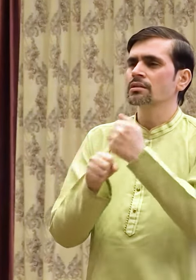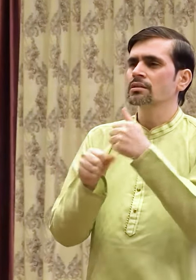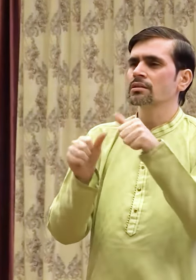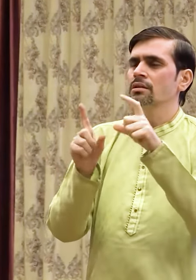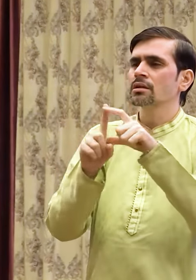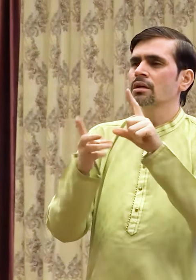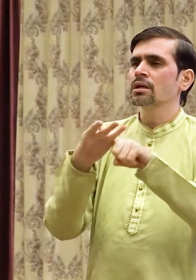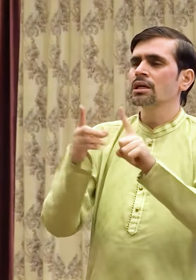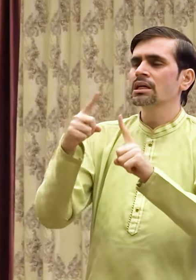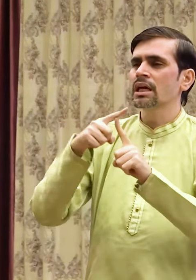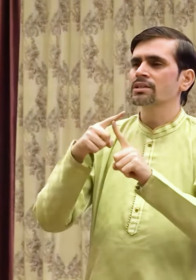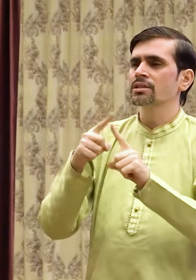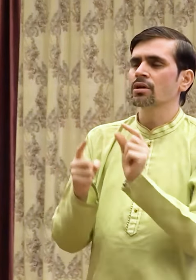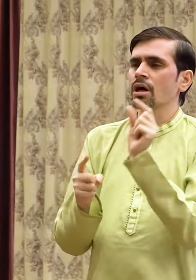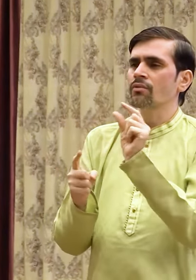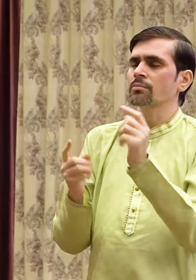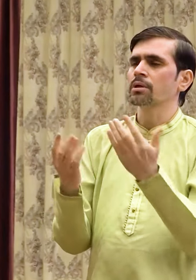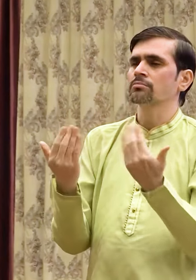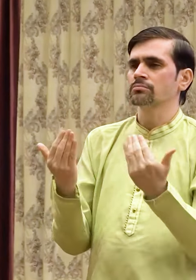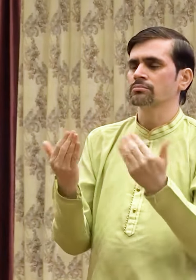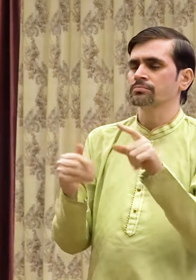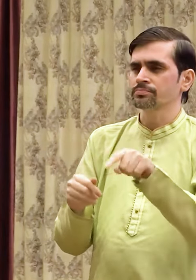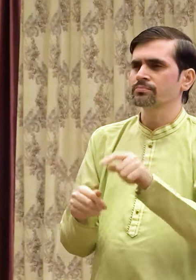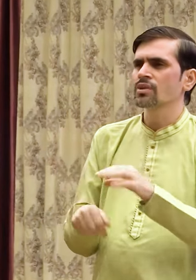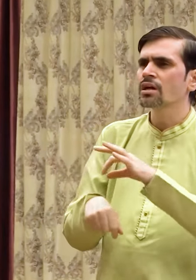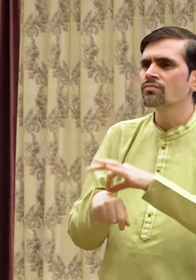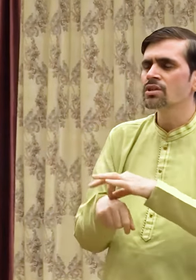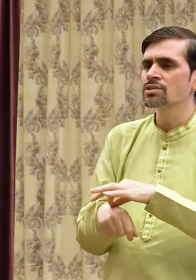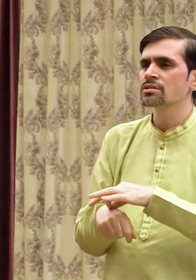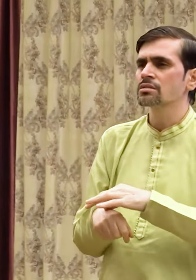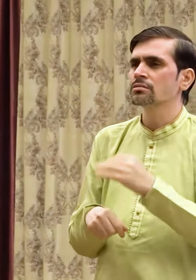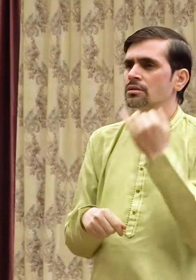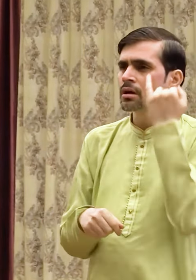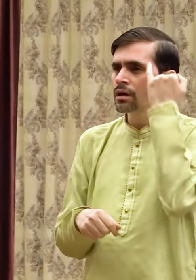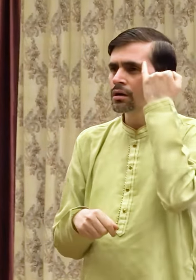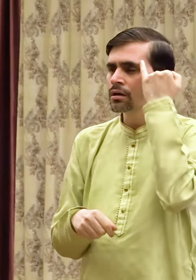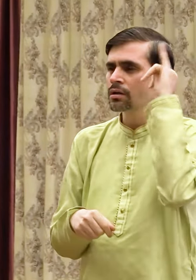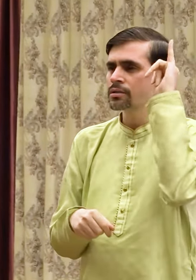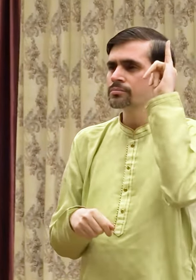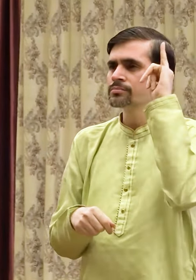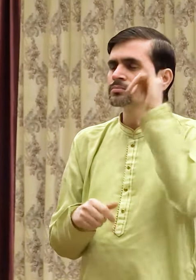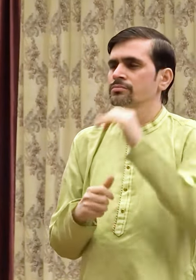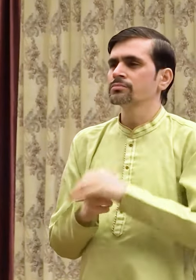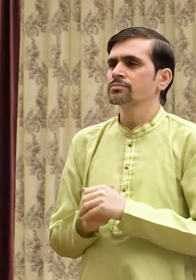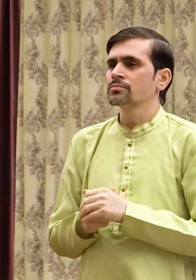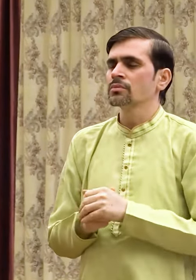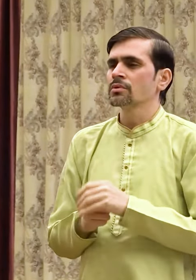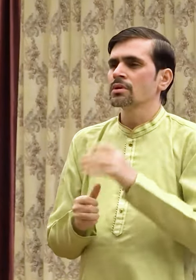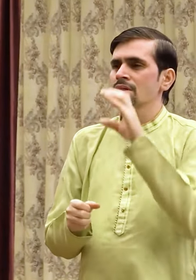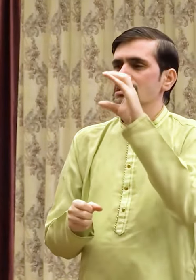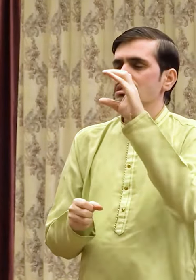for the handicap people, You may also know that the state government